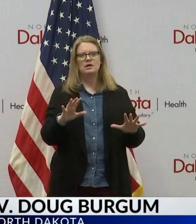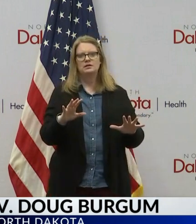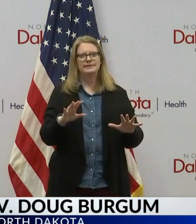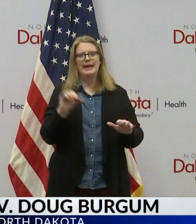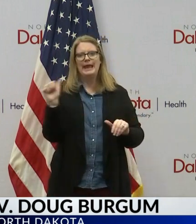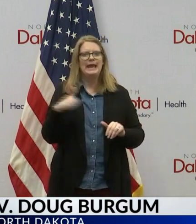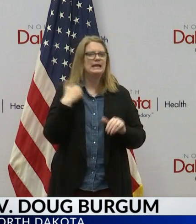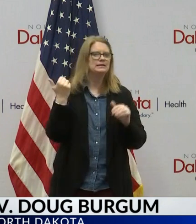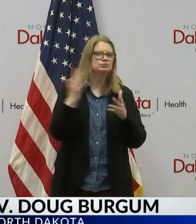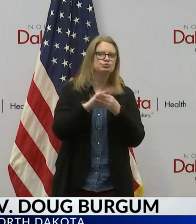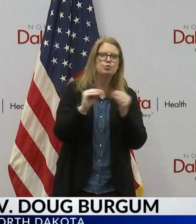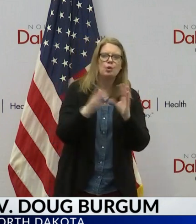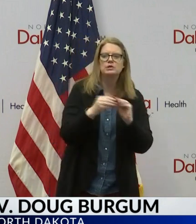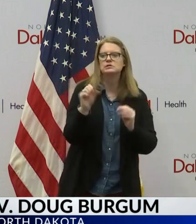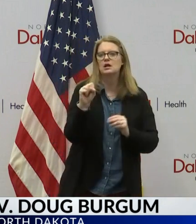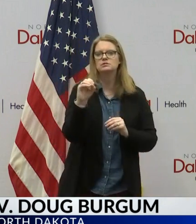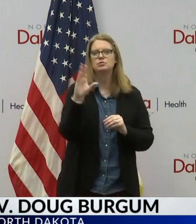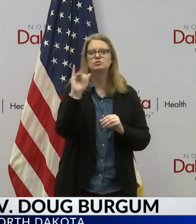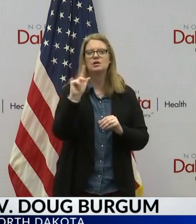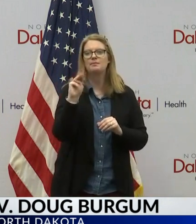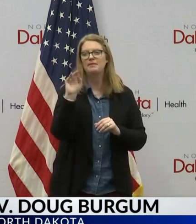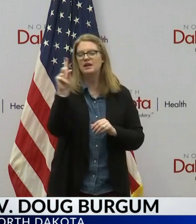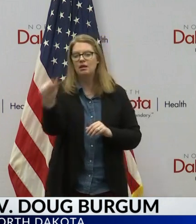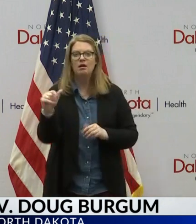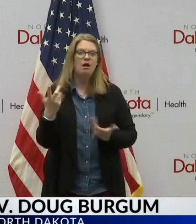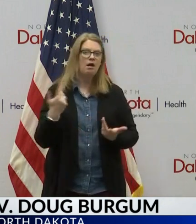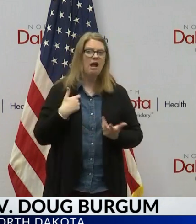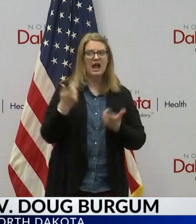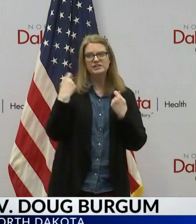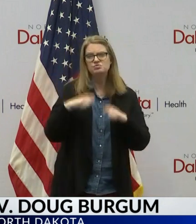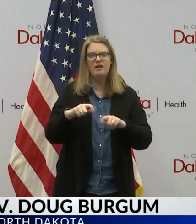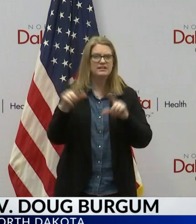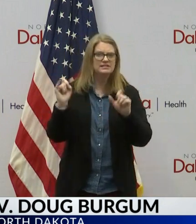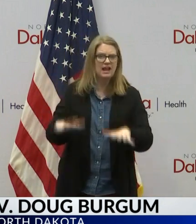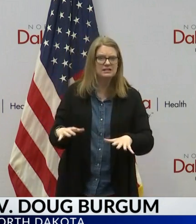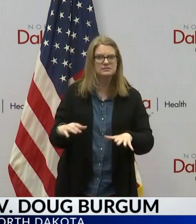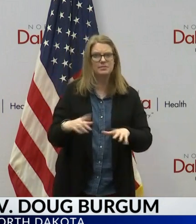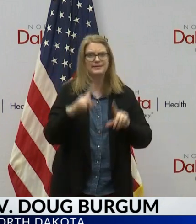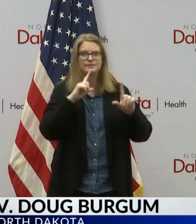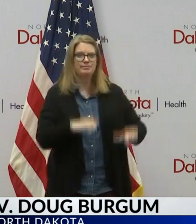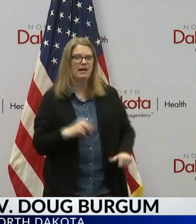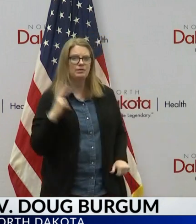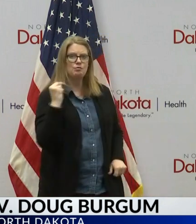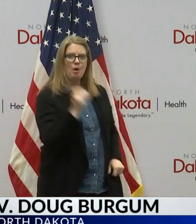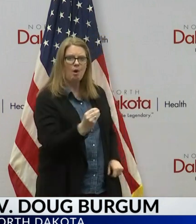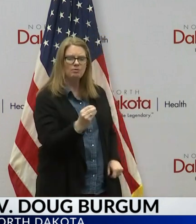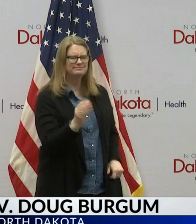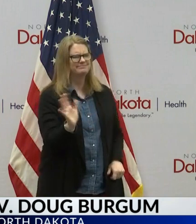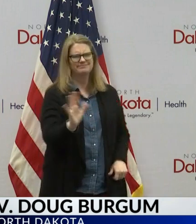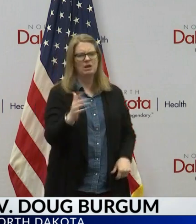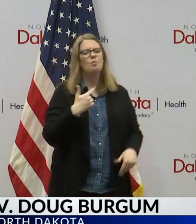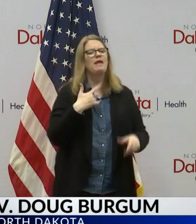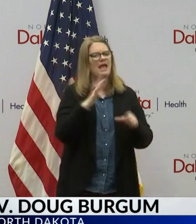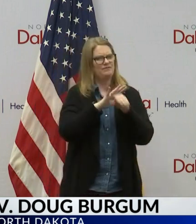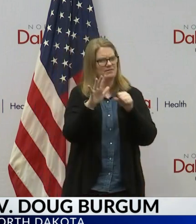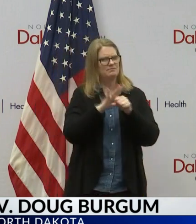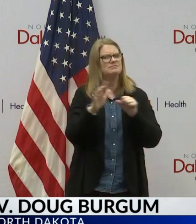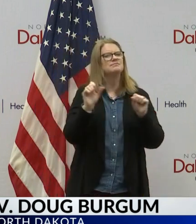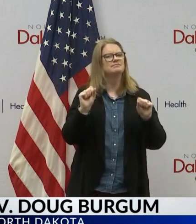YOU NEED A TEST, WE WANT TO YOU GET A TEST. WE DO NOT WANT TO SEE ANY ST WE DO NOT WANT TO SEE ANY STORIES ON SOCIAL MEDIA WHERE PEOPLE ARE SAYING, HEY, I TRIED